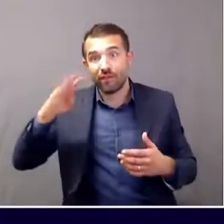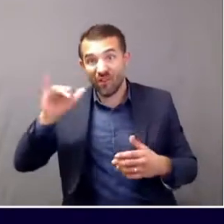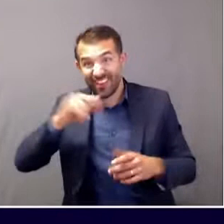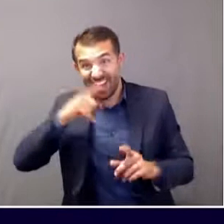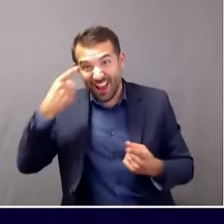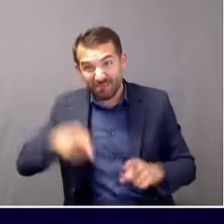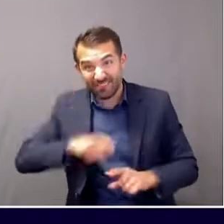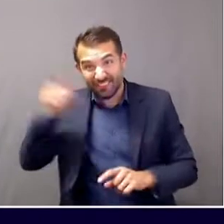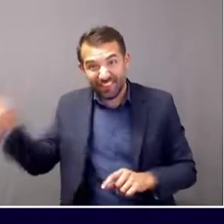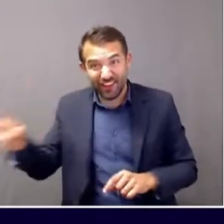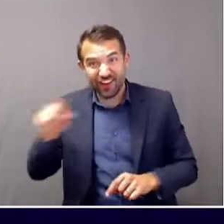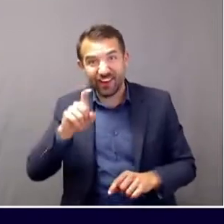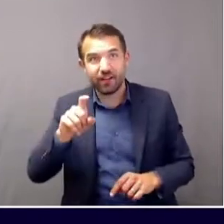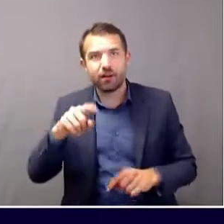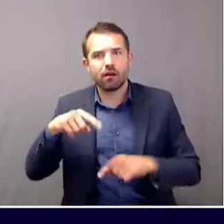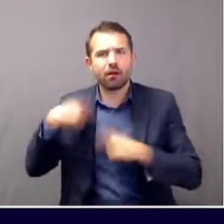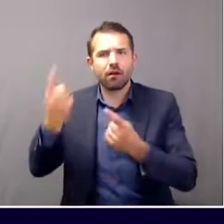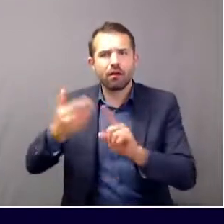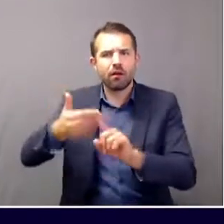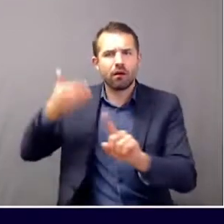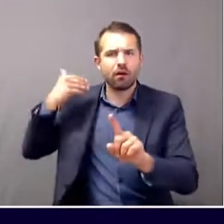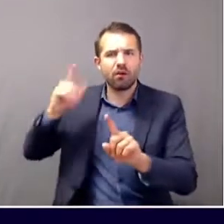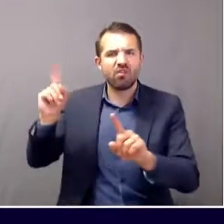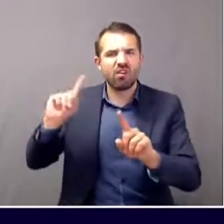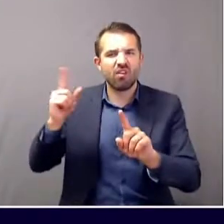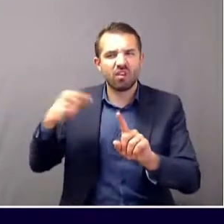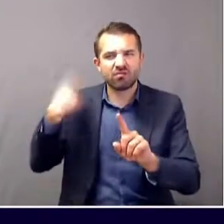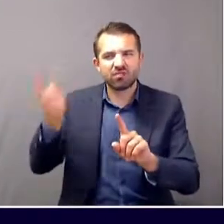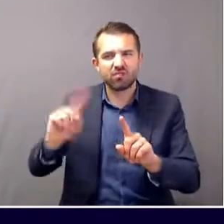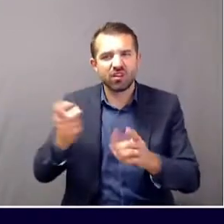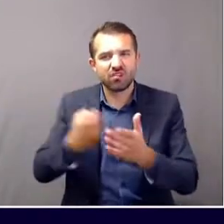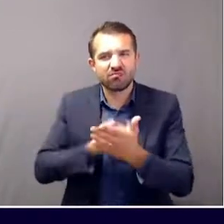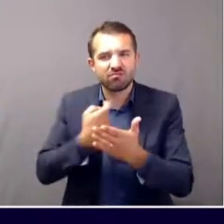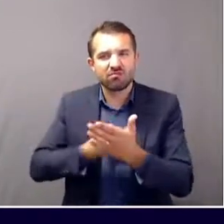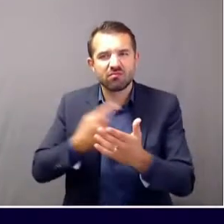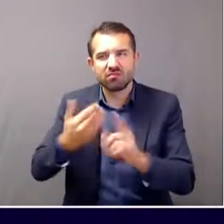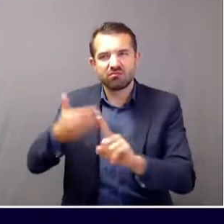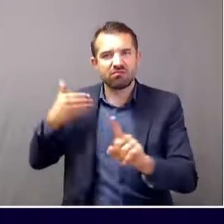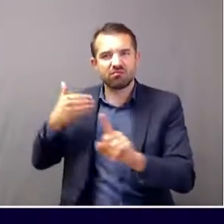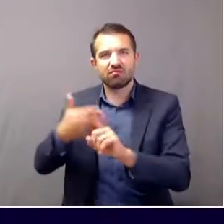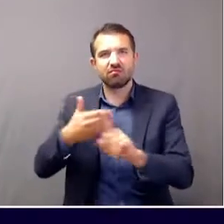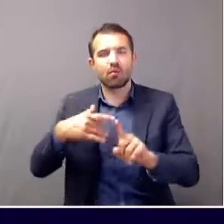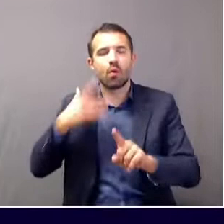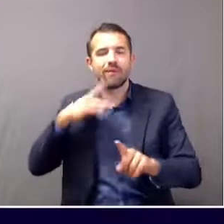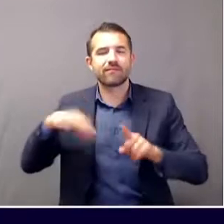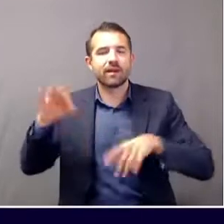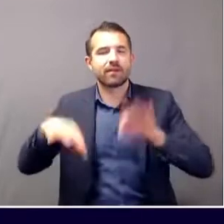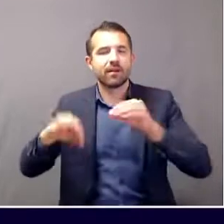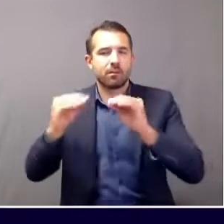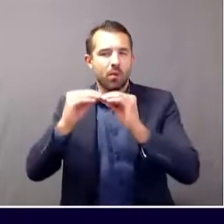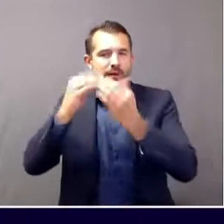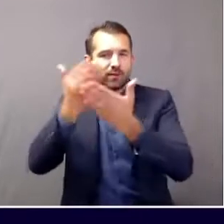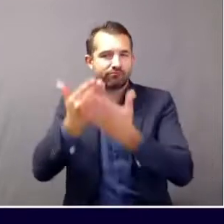well look we're asking those questions because that's the only way we'll find out the